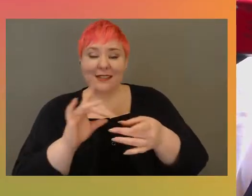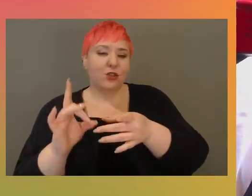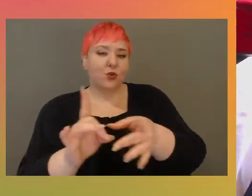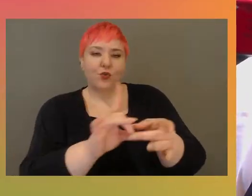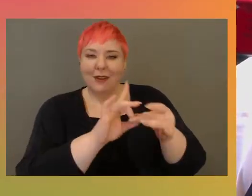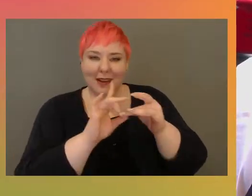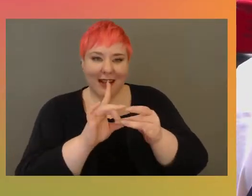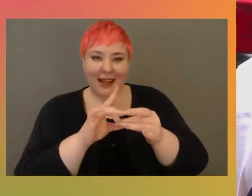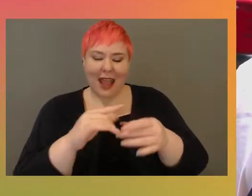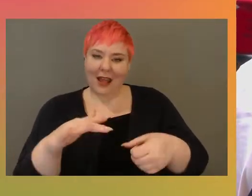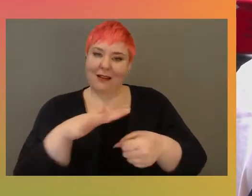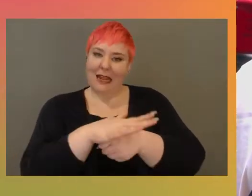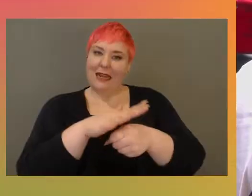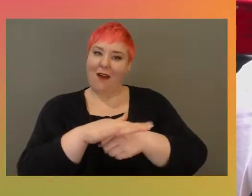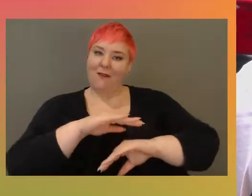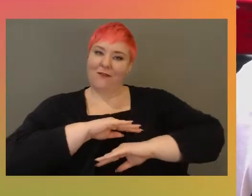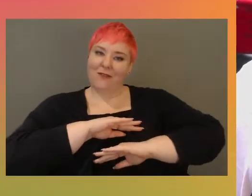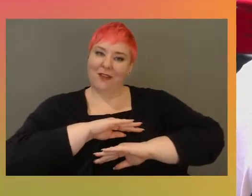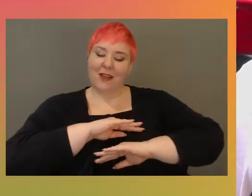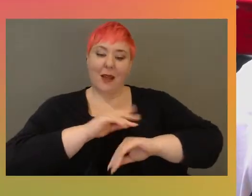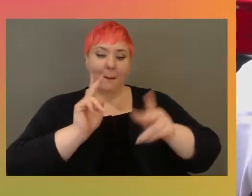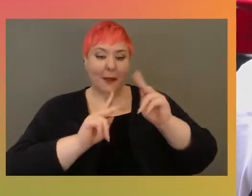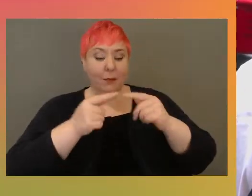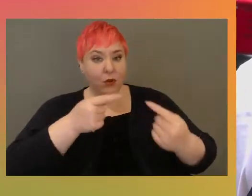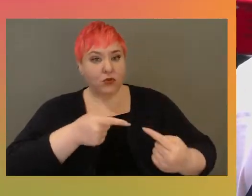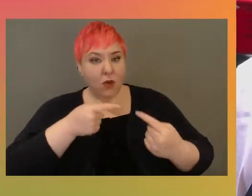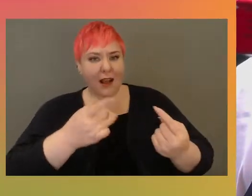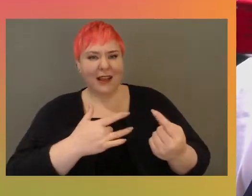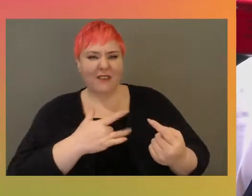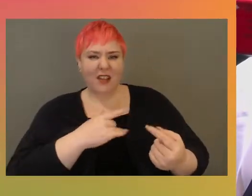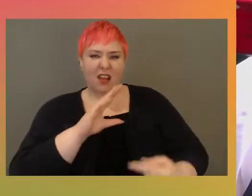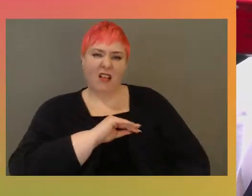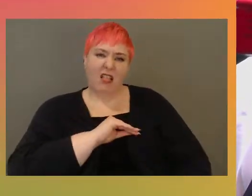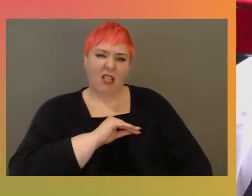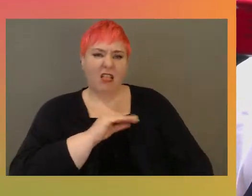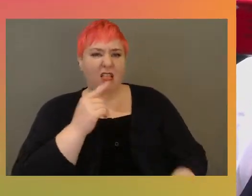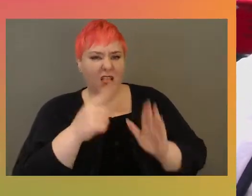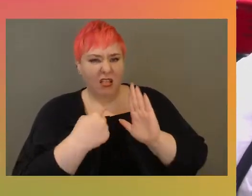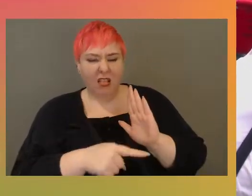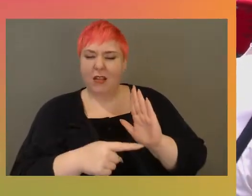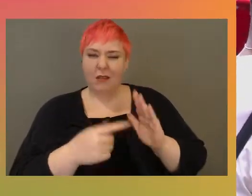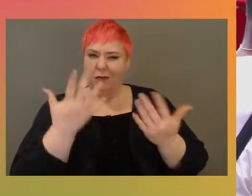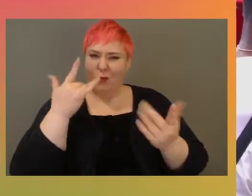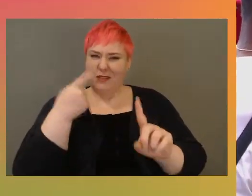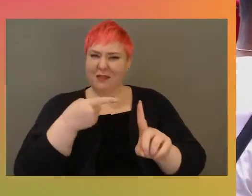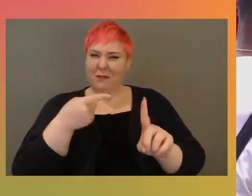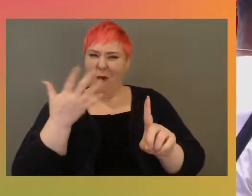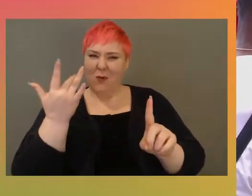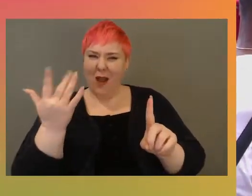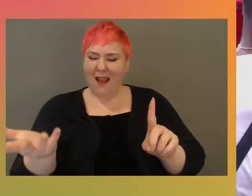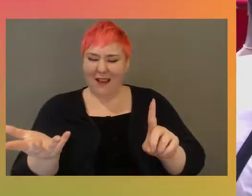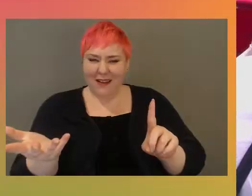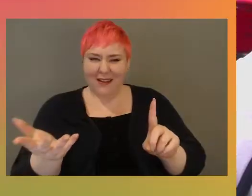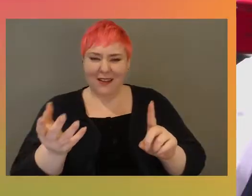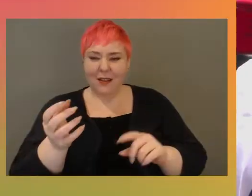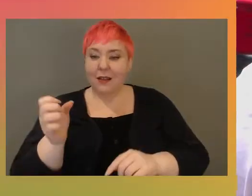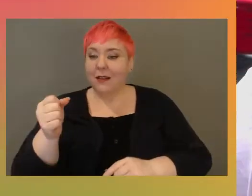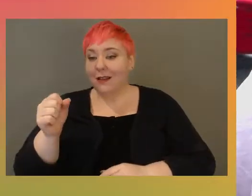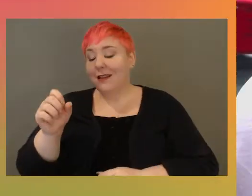YOGA PRACTICE IS COLLOCATED AND NEEDS TO BE APPROACHABLE FOR EVERYONE. OUR WHOLE MESSAGE IS UNITY, AND